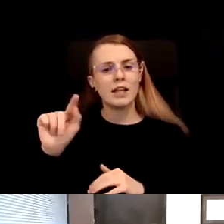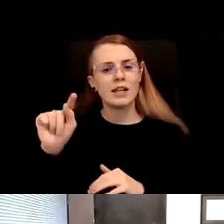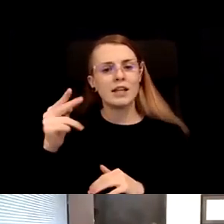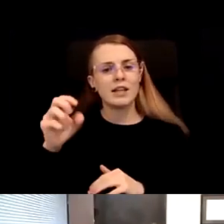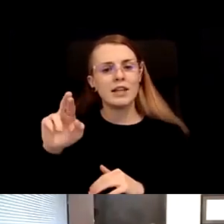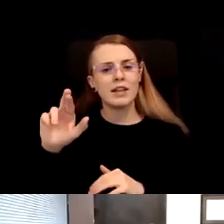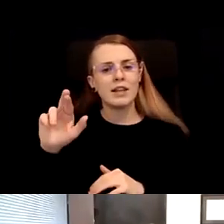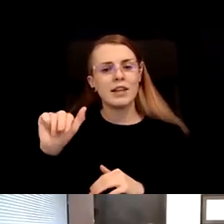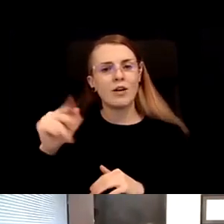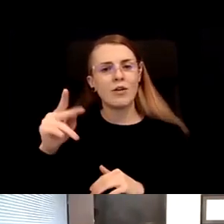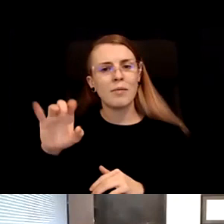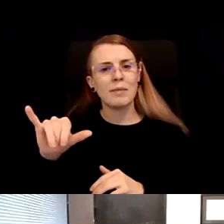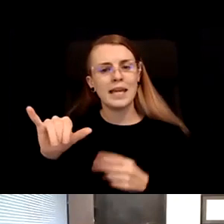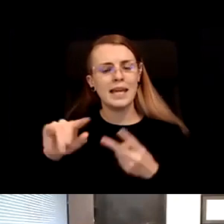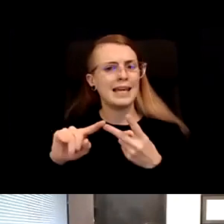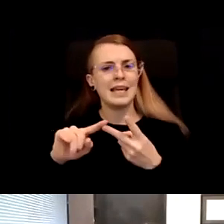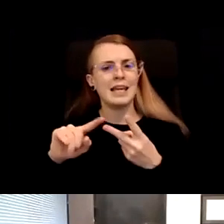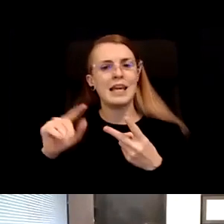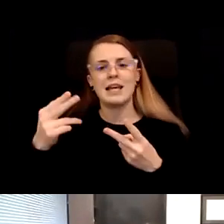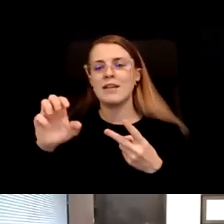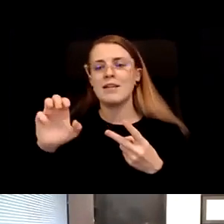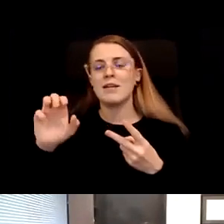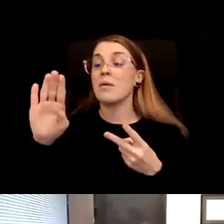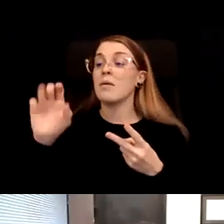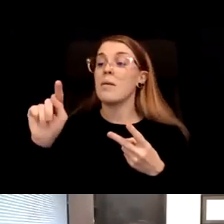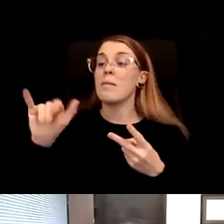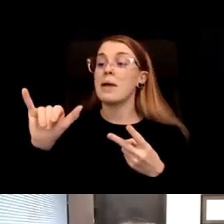And Betty Hardwick Center is one of our newest centers.